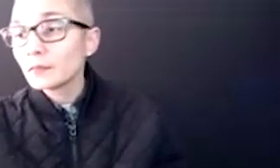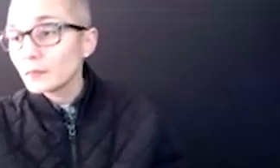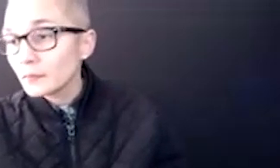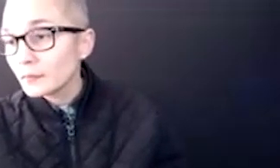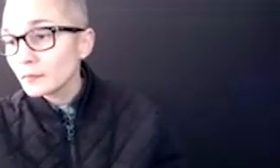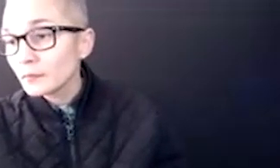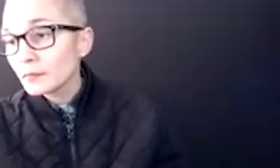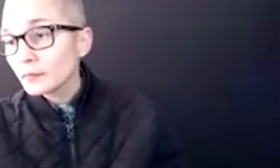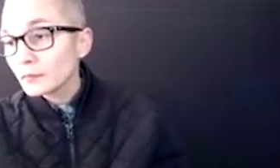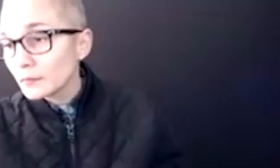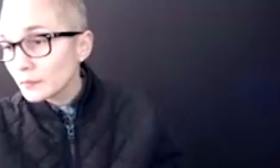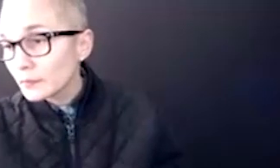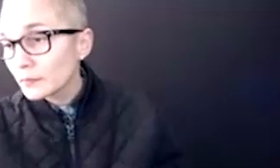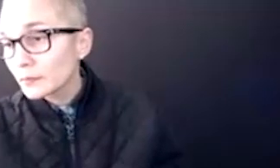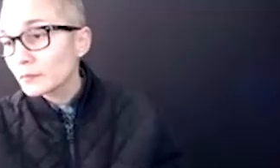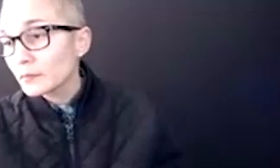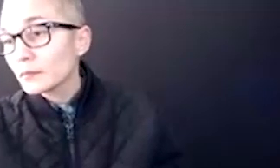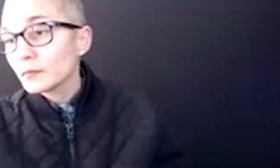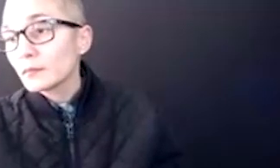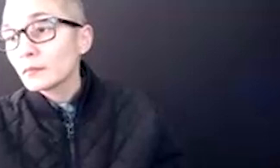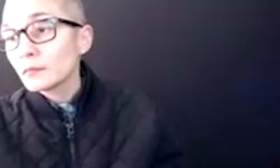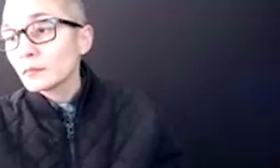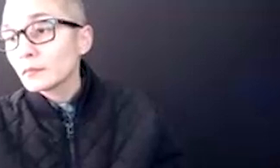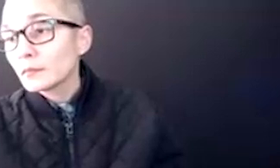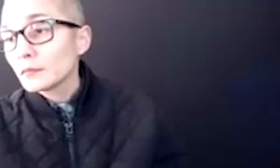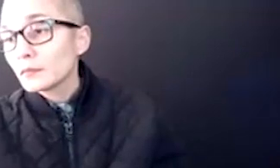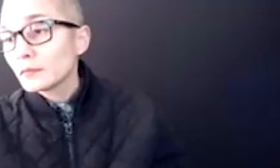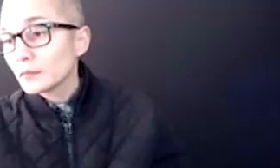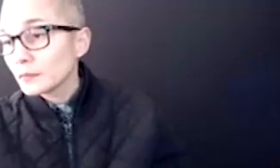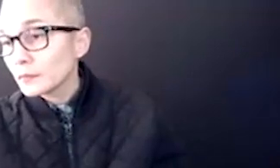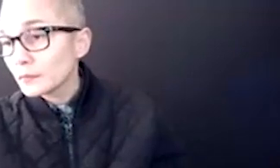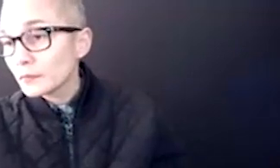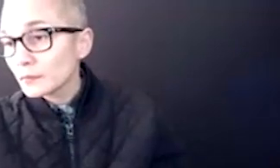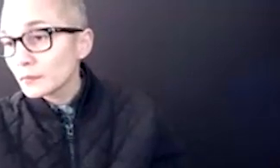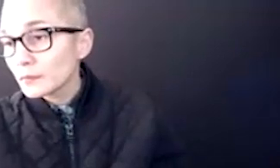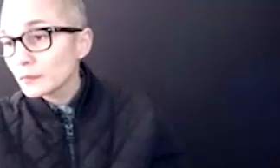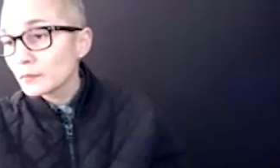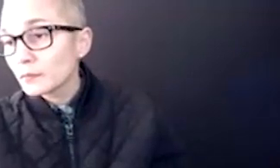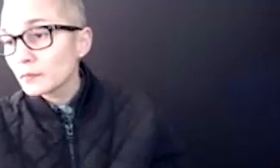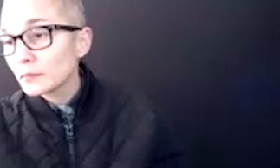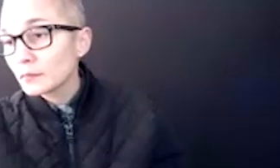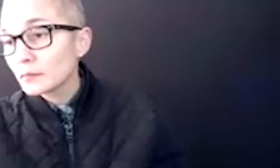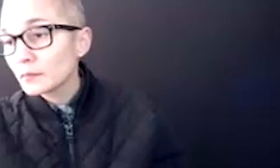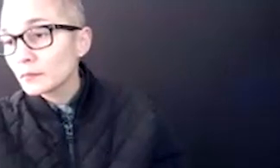And by the way, I drop in then something that may be new, that was not part of my Canvas shell that says, hey, check this out,